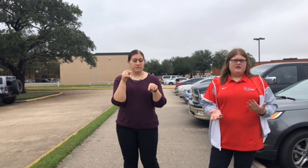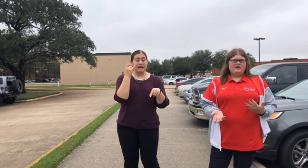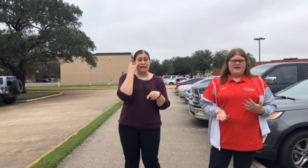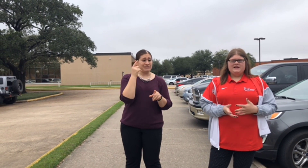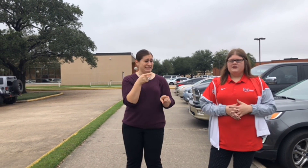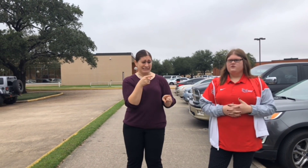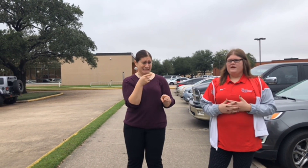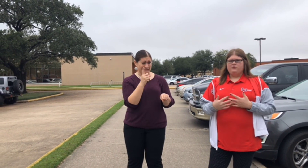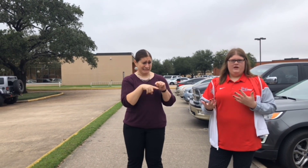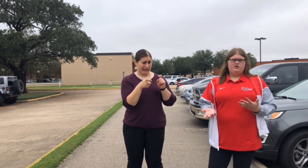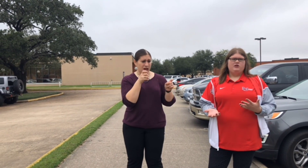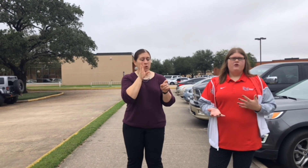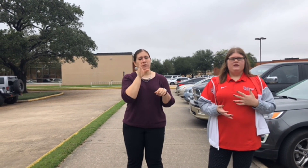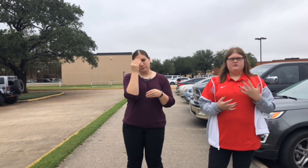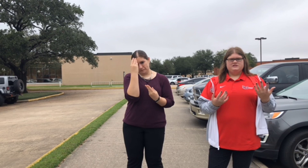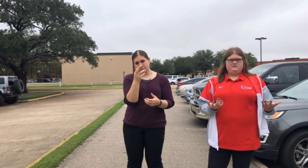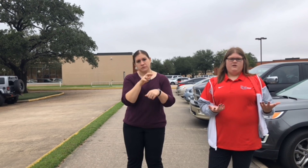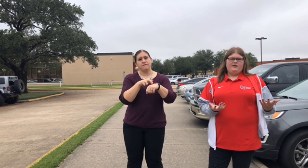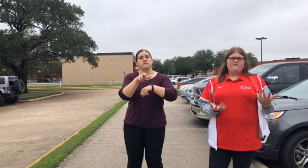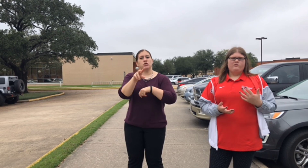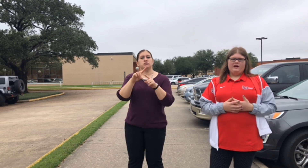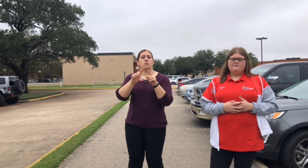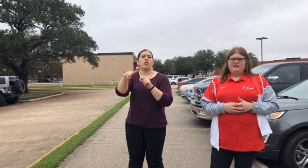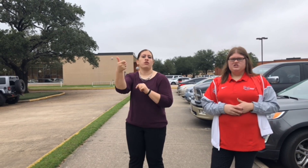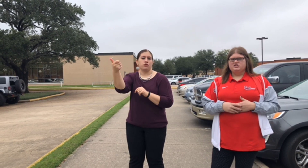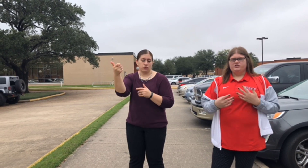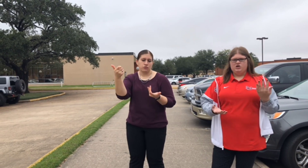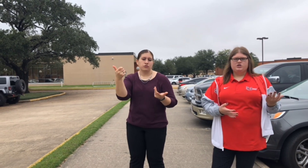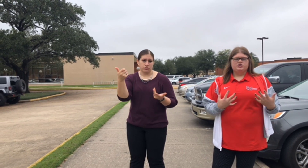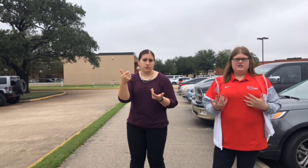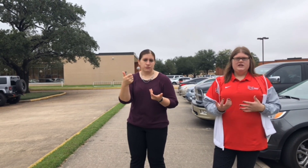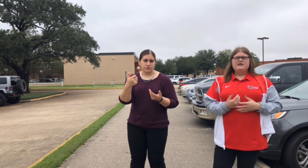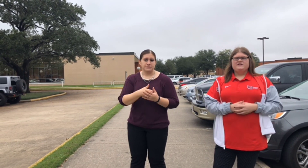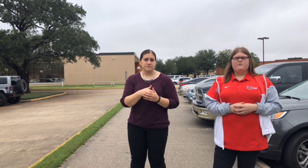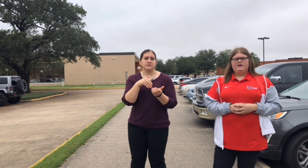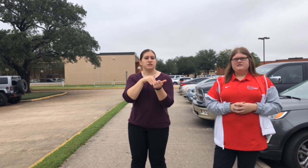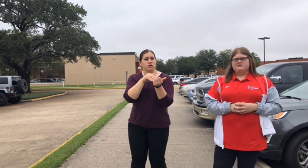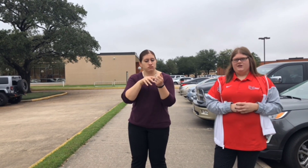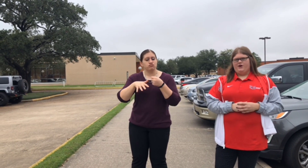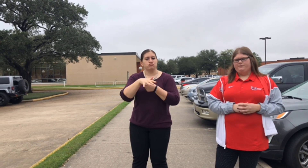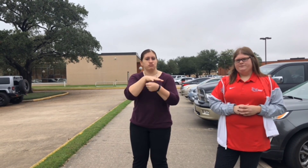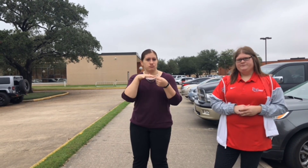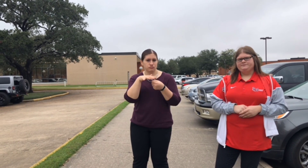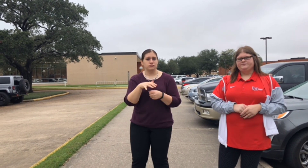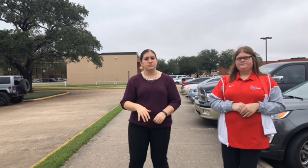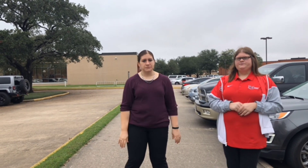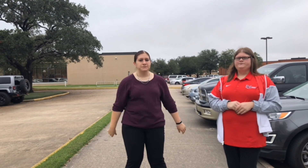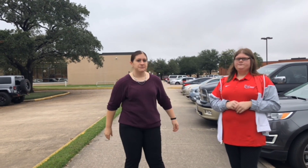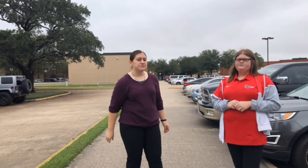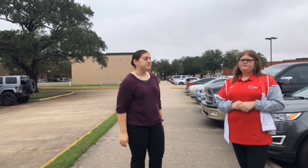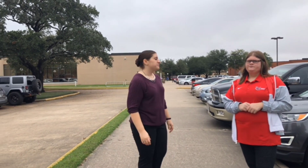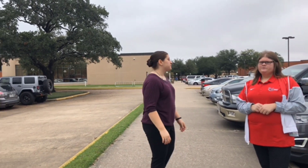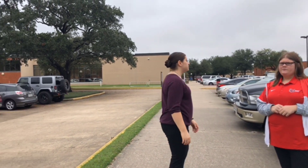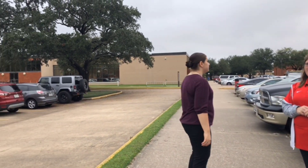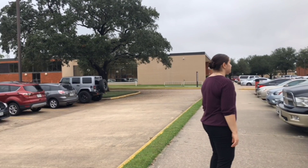that they can't handle they will let you know and they will give you recommendations on doctors and different places to go.